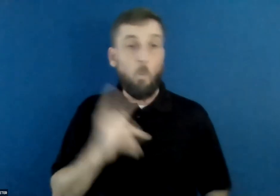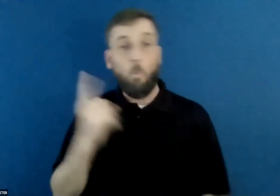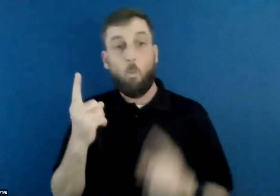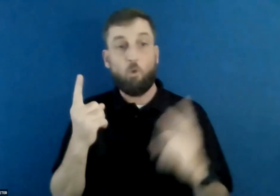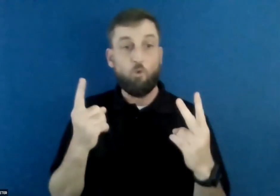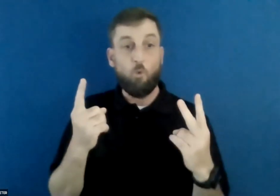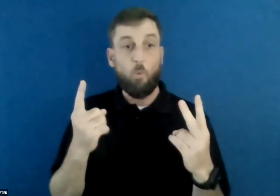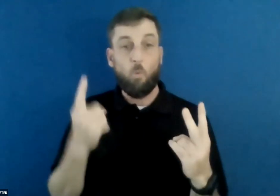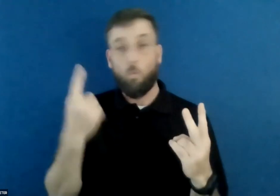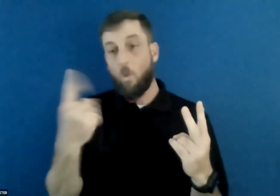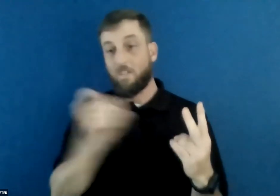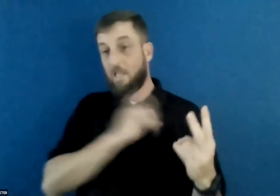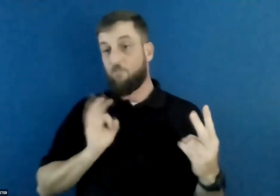Yeah.